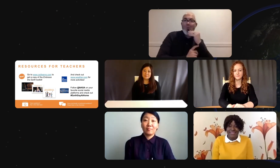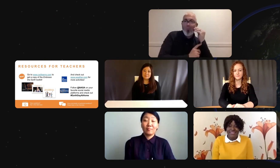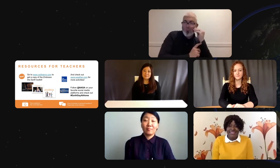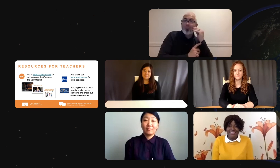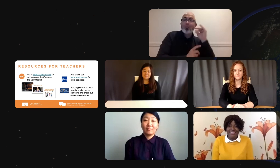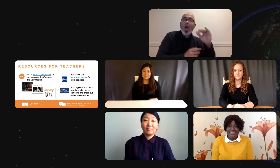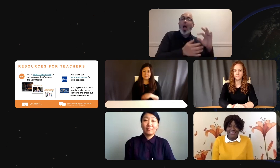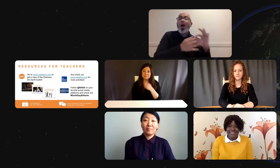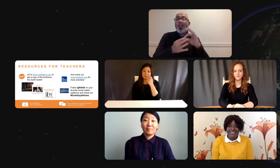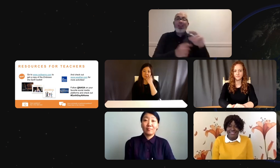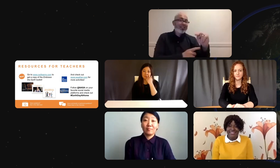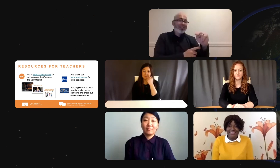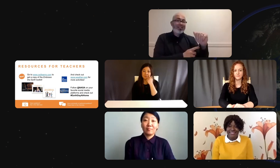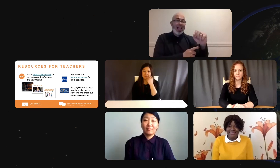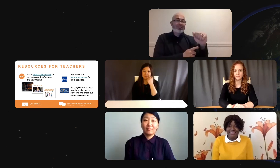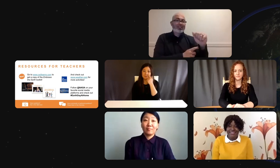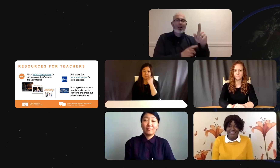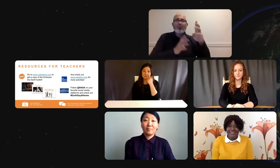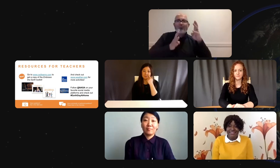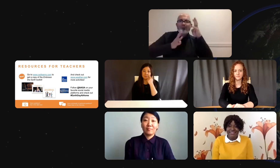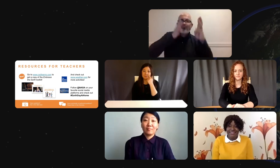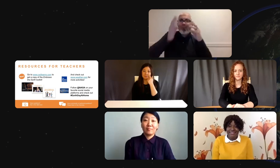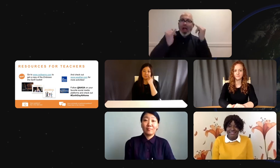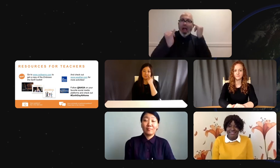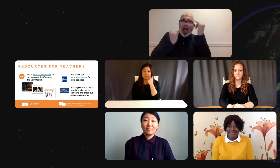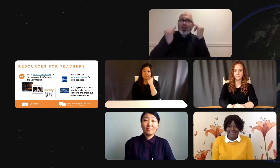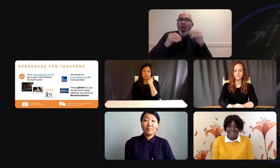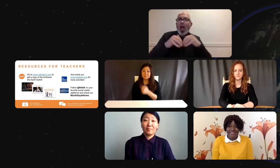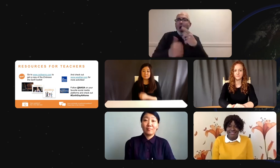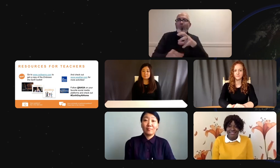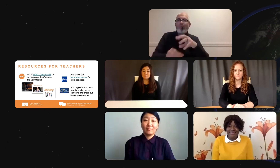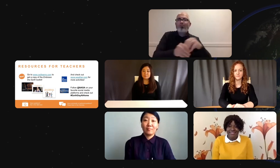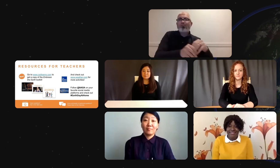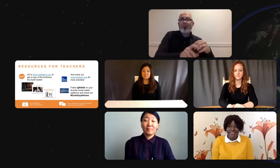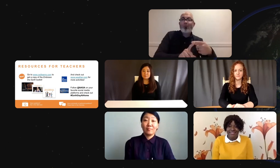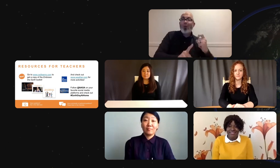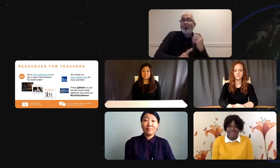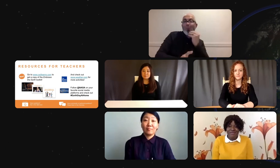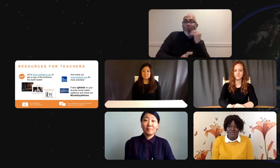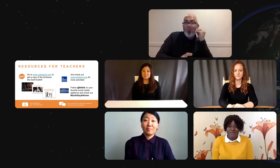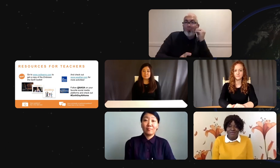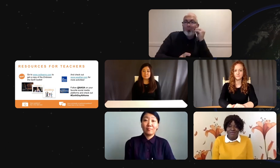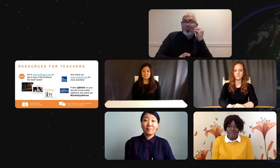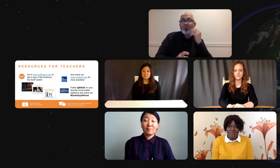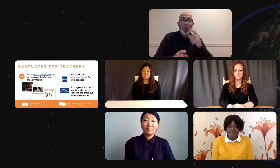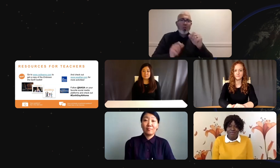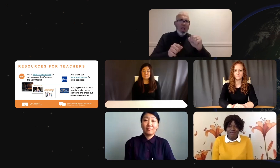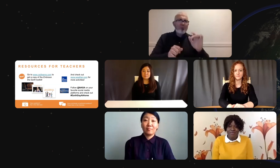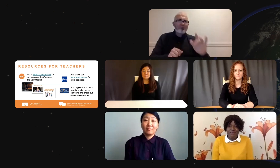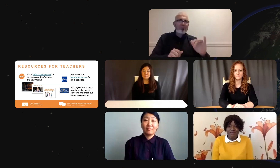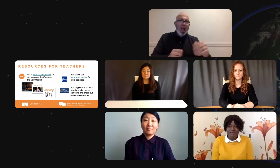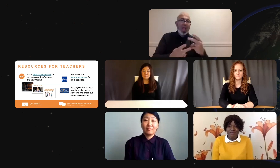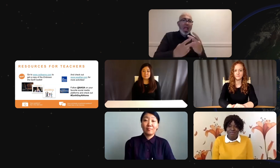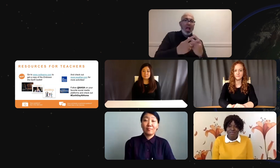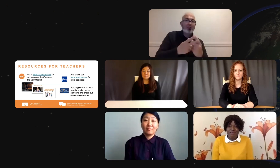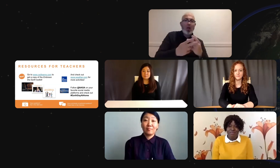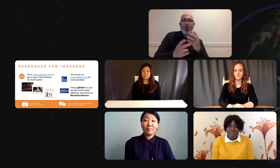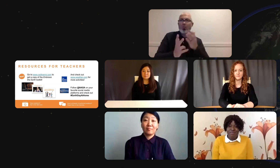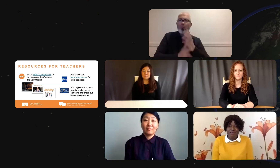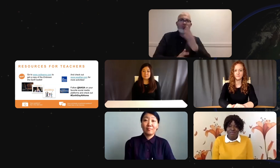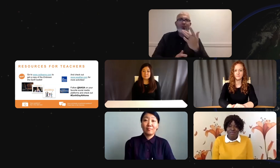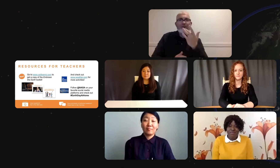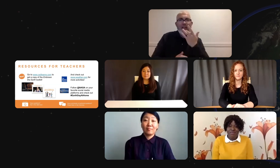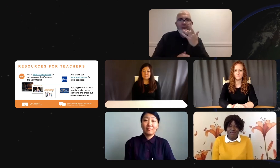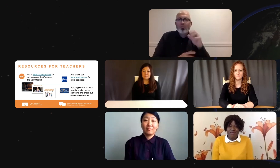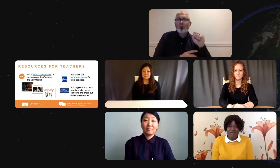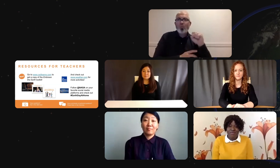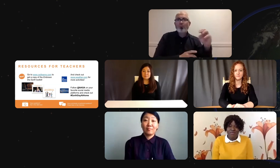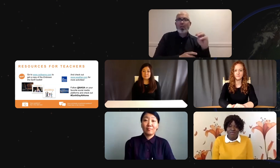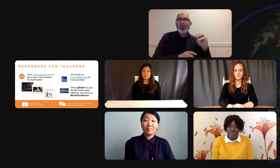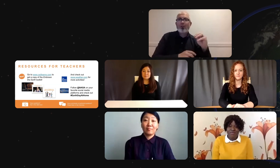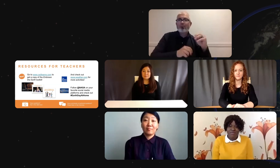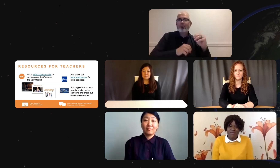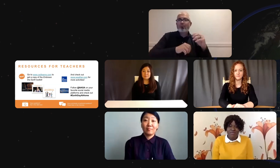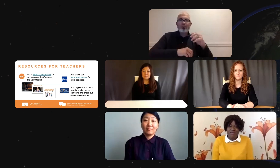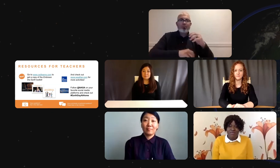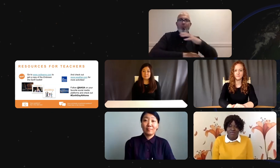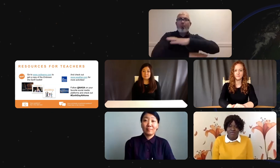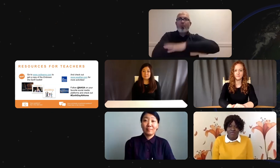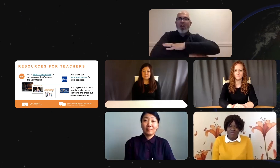Keep an eye out on #EarthDay, on how you can honor the earth at home on Earth Day from